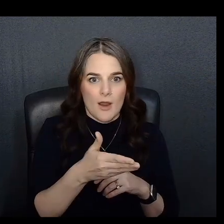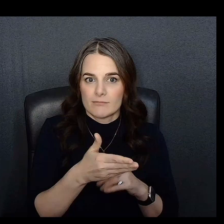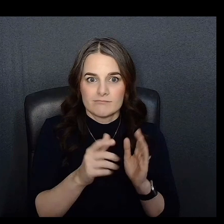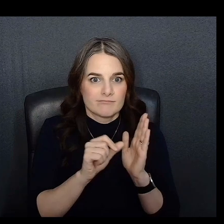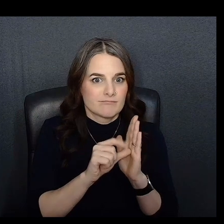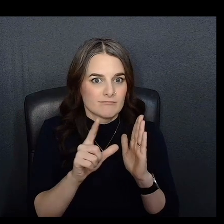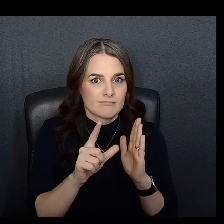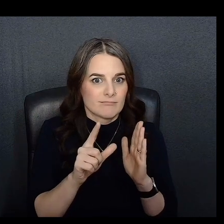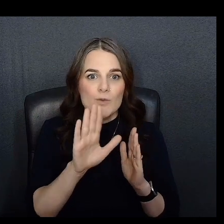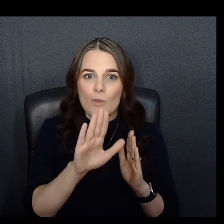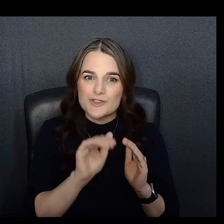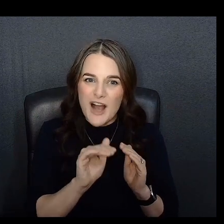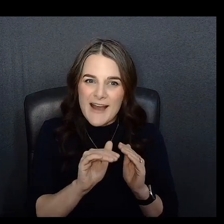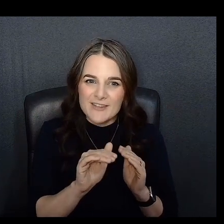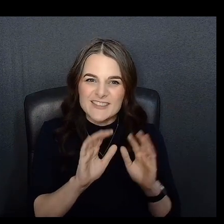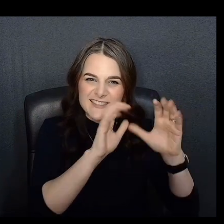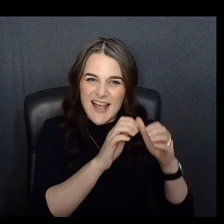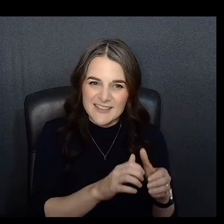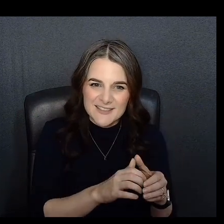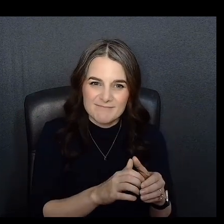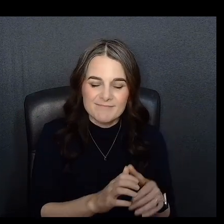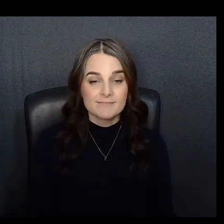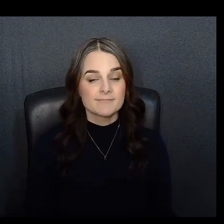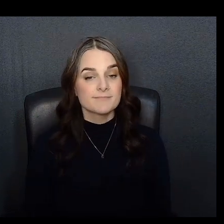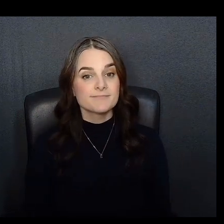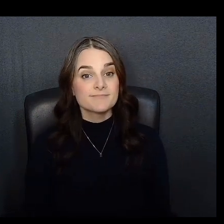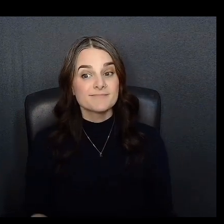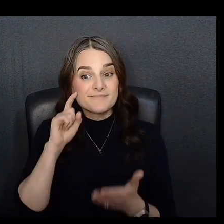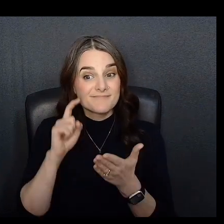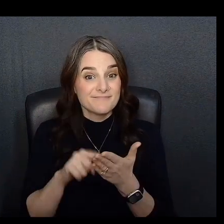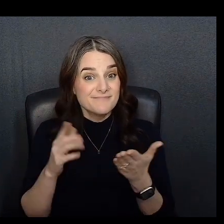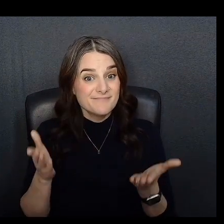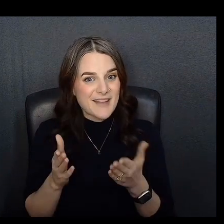And one thing here, too, that you'll notice is you'll see on the left image a screenshot that there